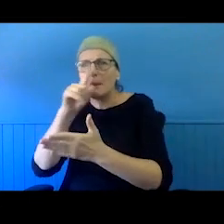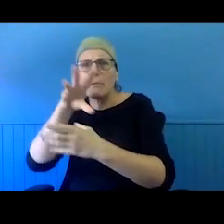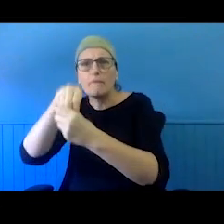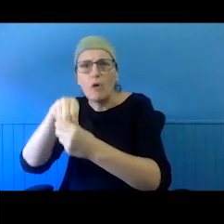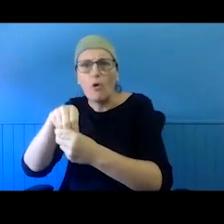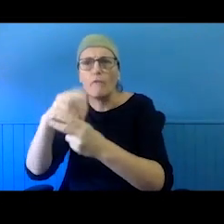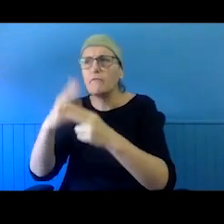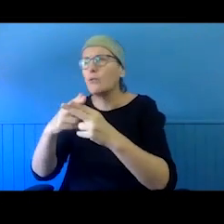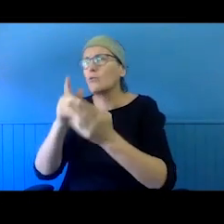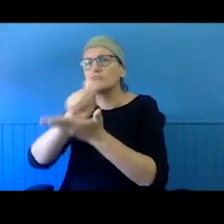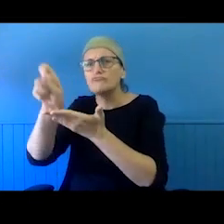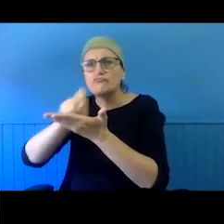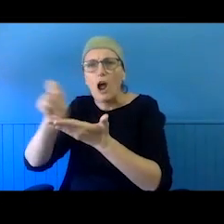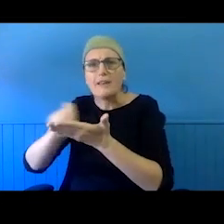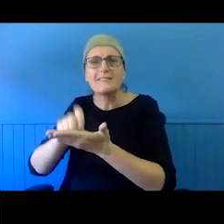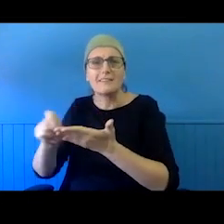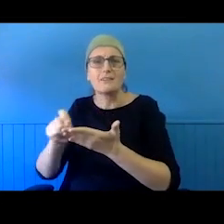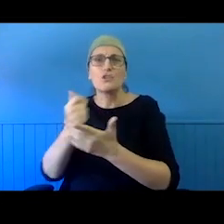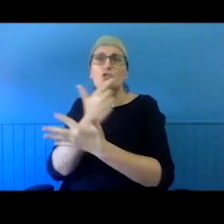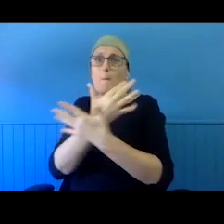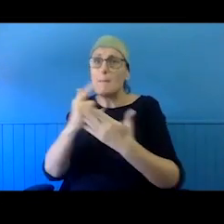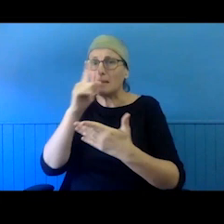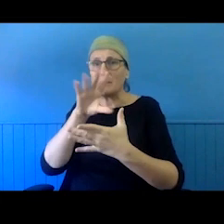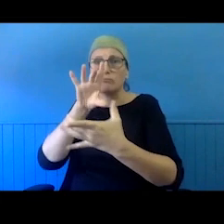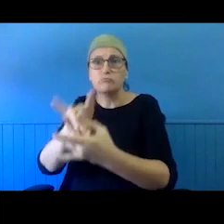monetisation for the creative is not quite as good. So their model is not